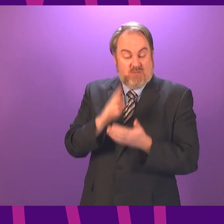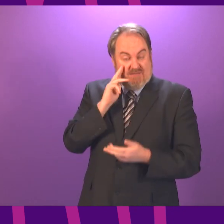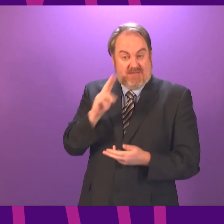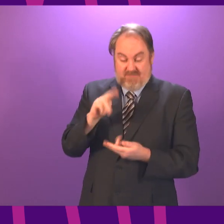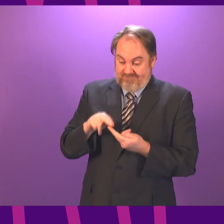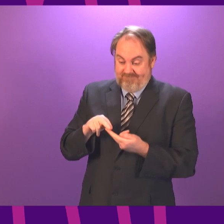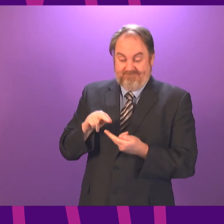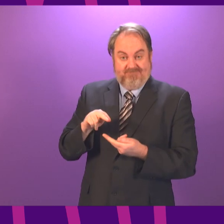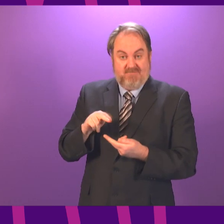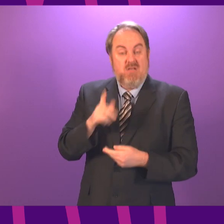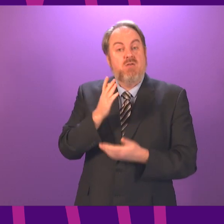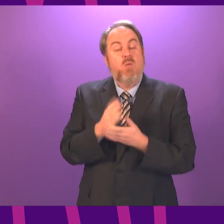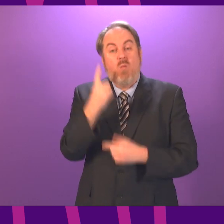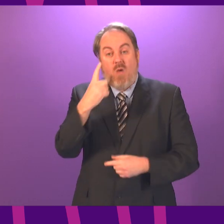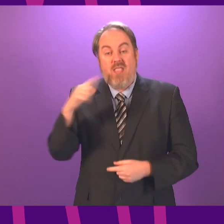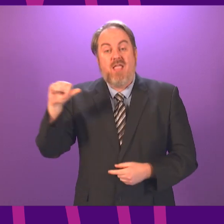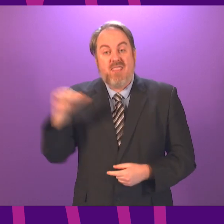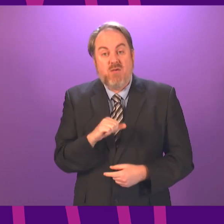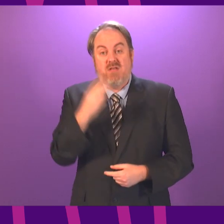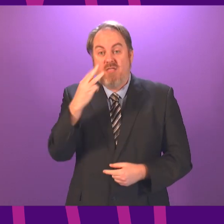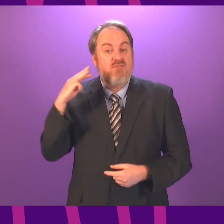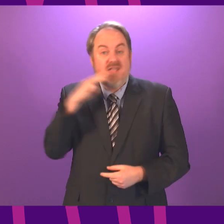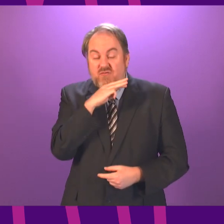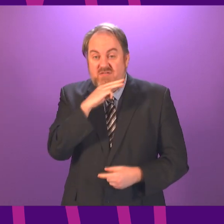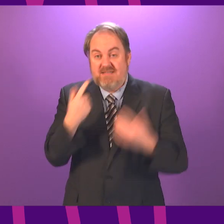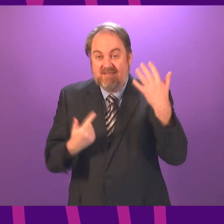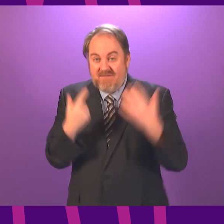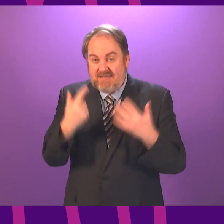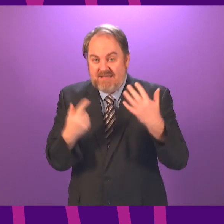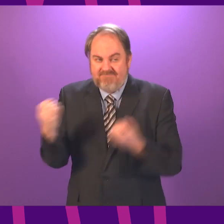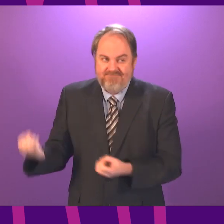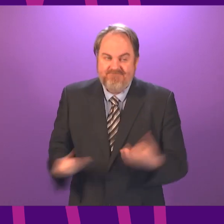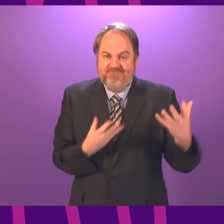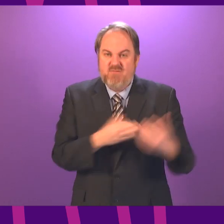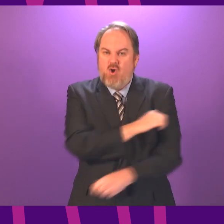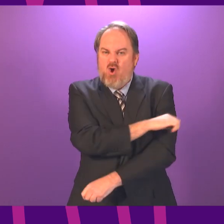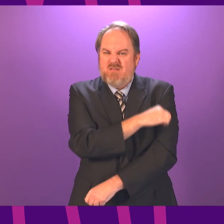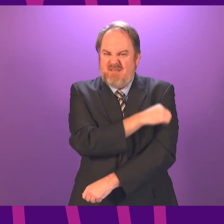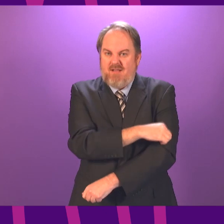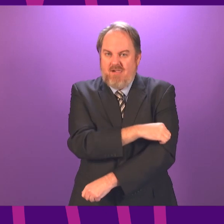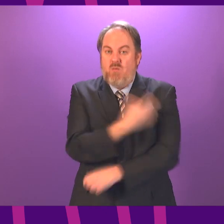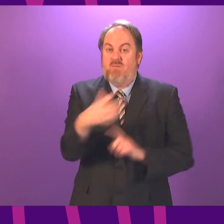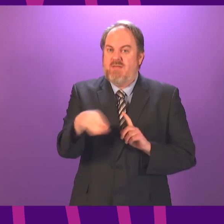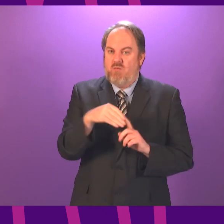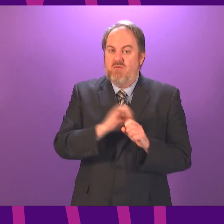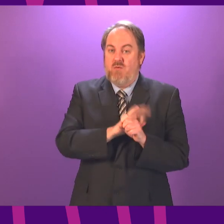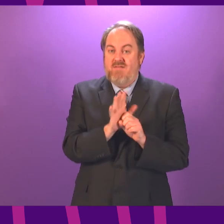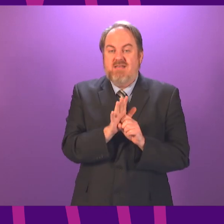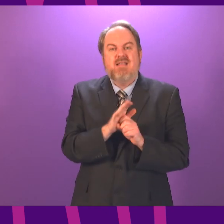Currently, 1,317 people are in hospital with Covid, which is 66 fewer than yesterday, and